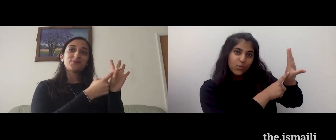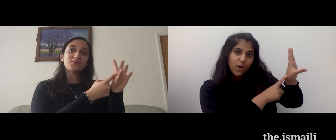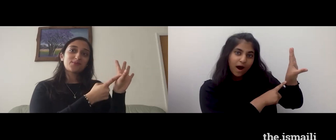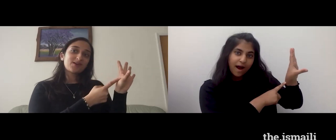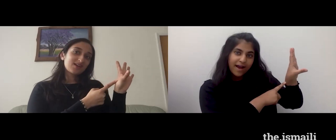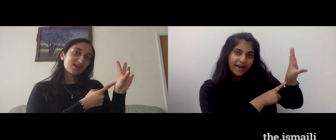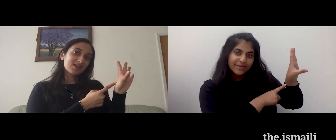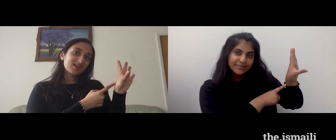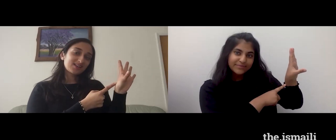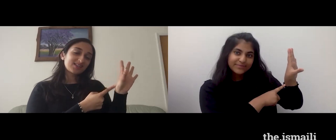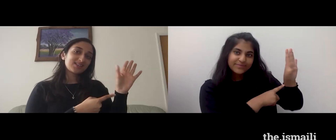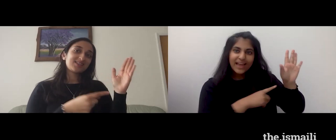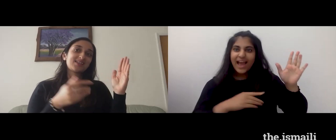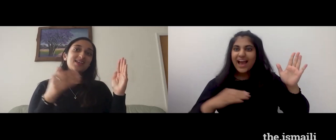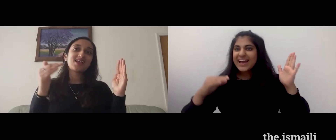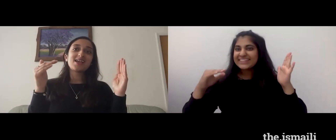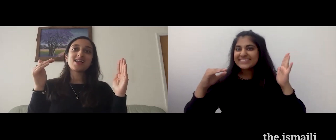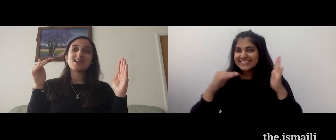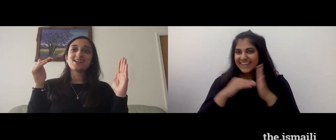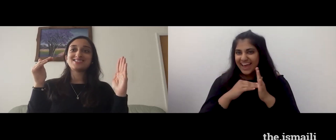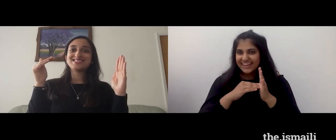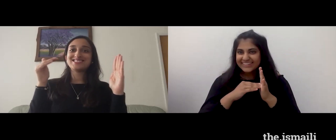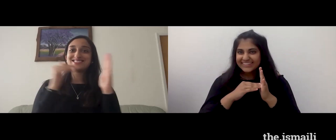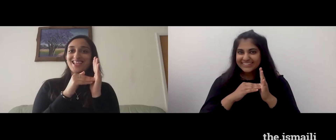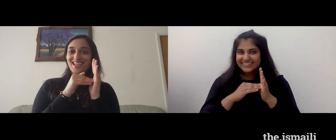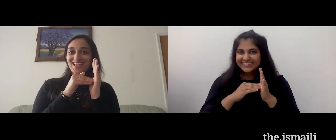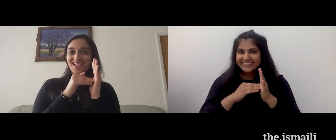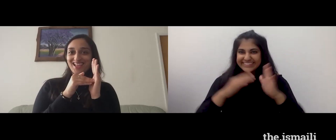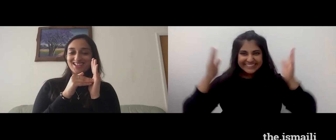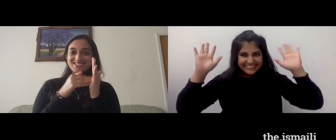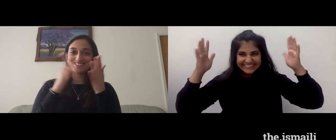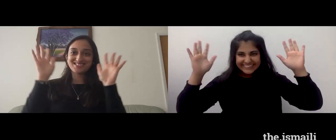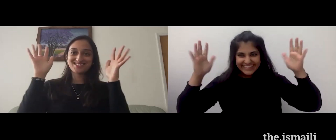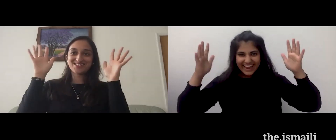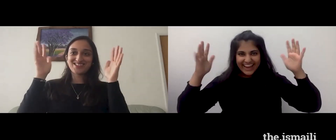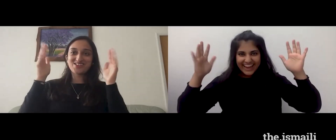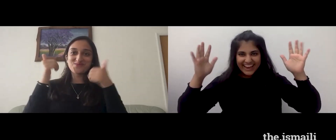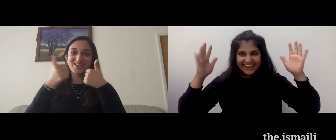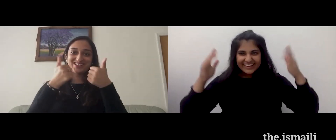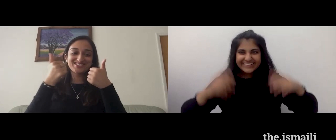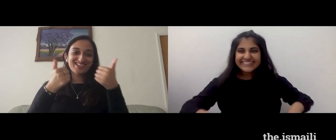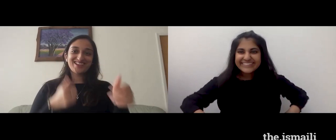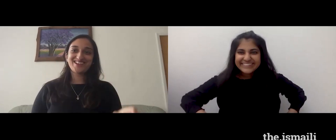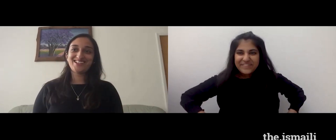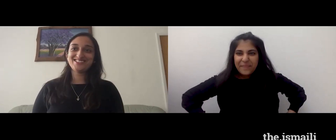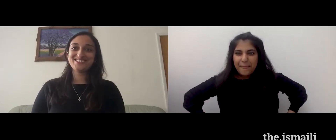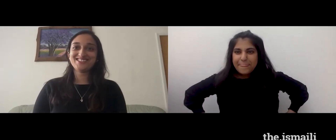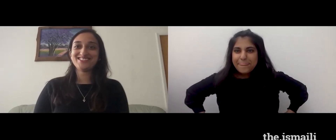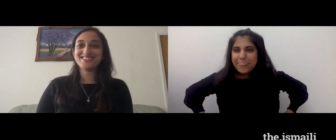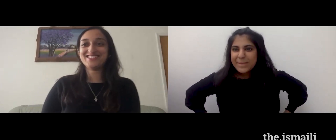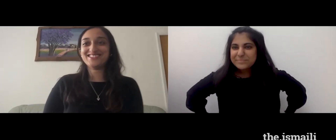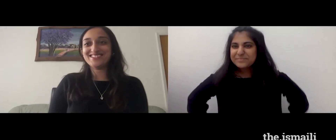"Y" and "Z". Well done.